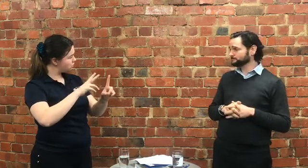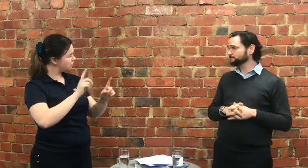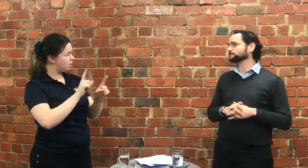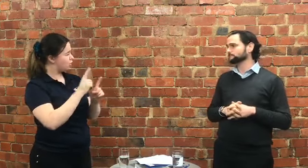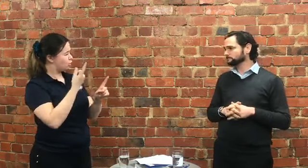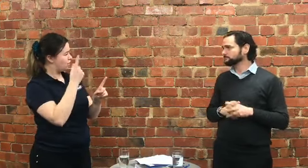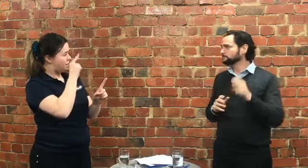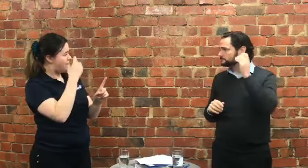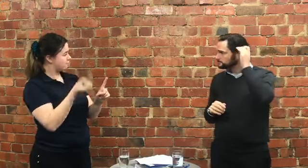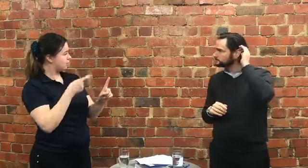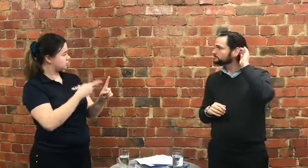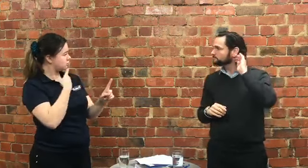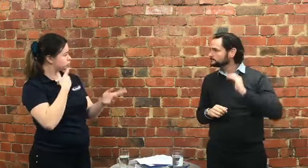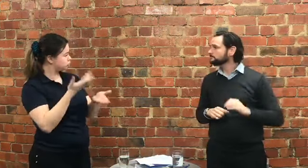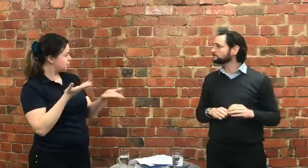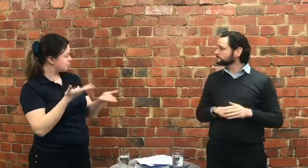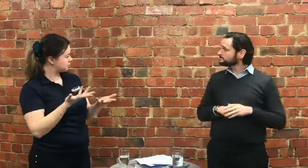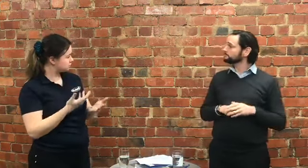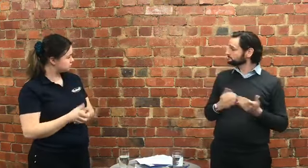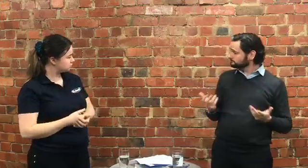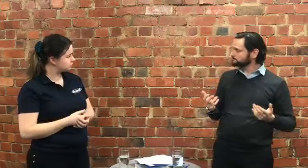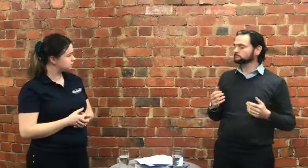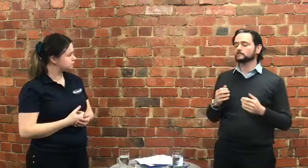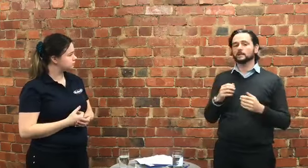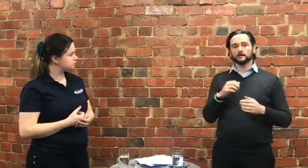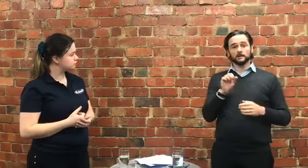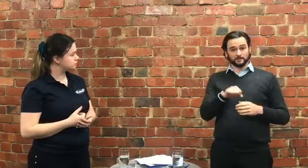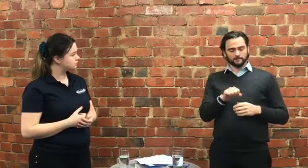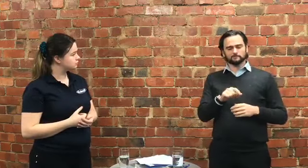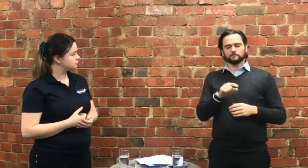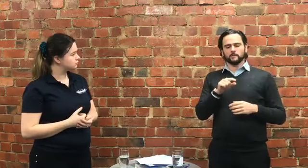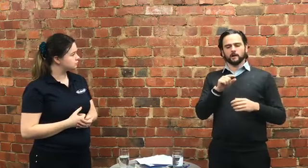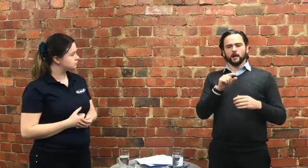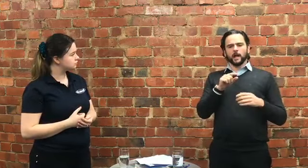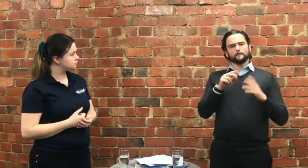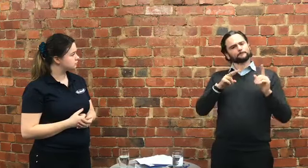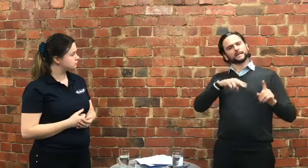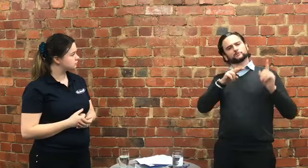does that have a mentoring-type service or support? Can you tell me a little bit about that?